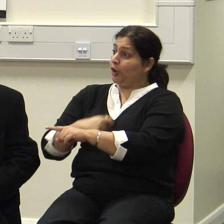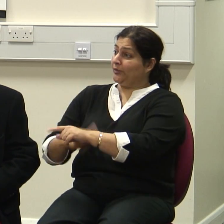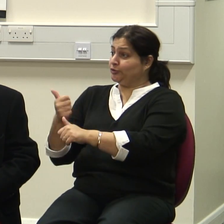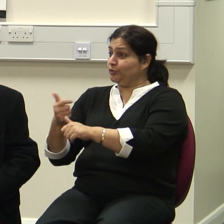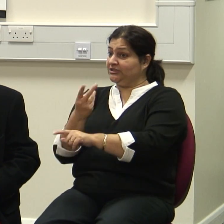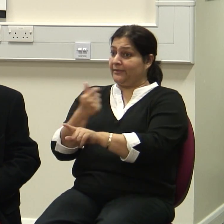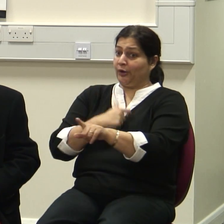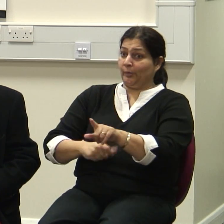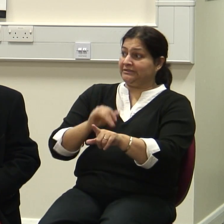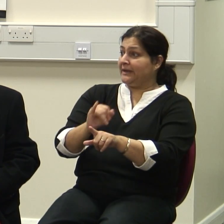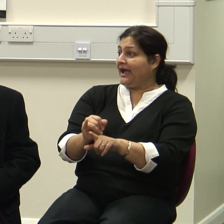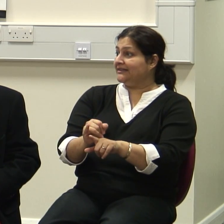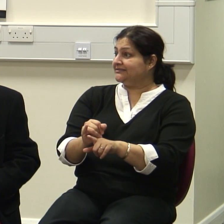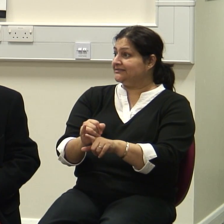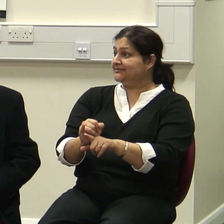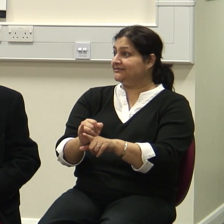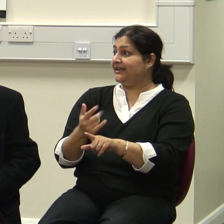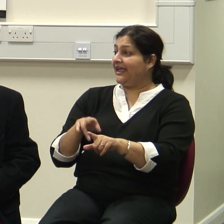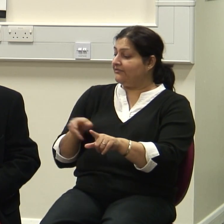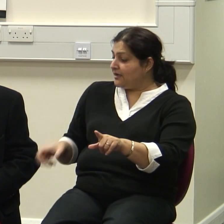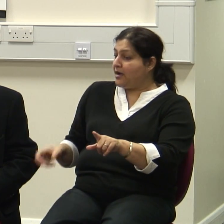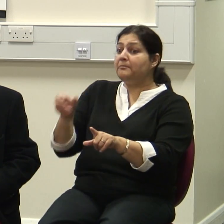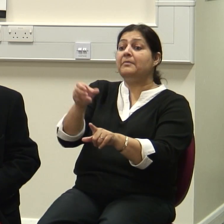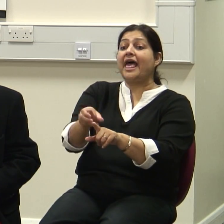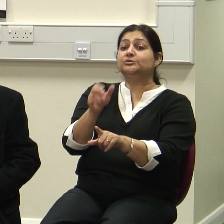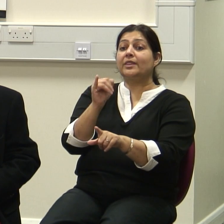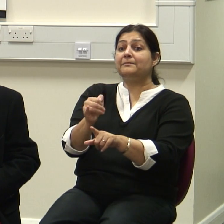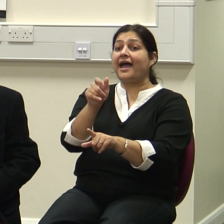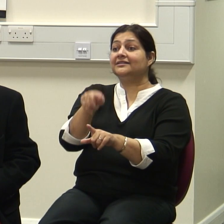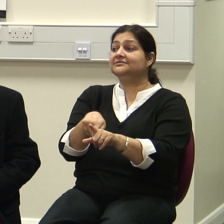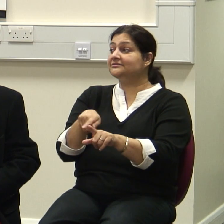are bad human beings. Now if you fall into [24.07] bad human beings and they're powerless,